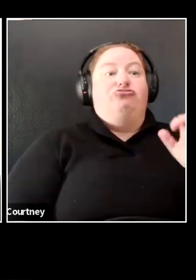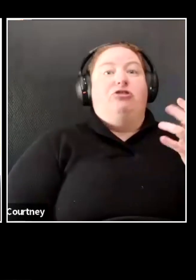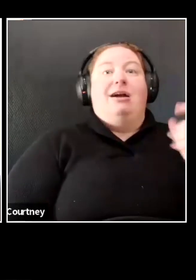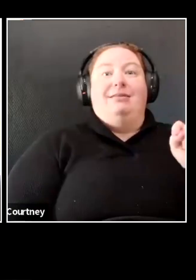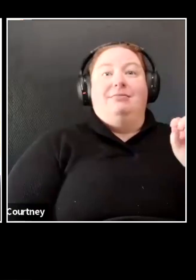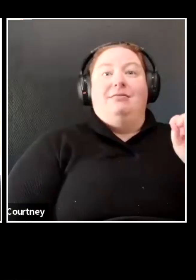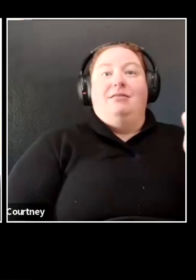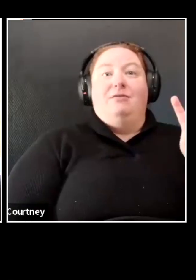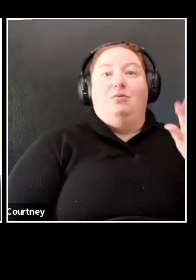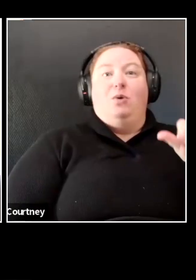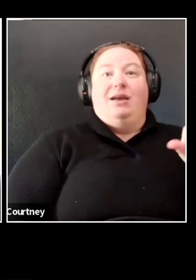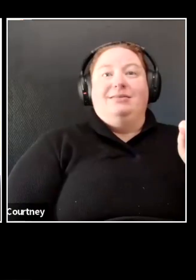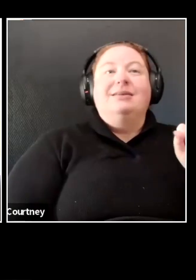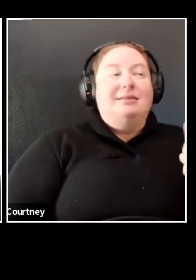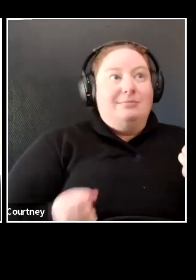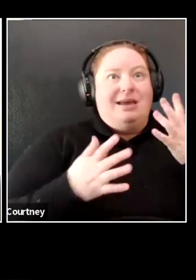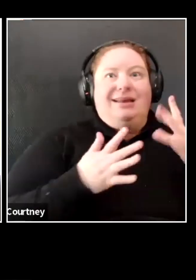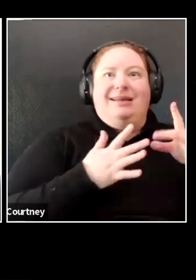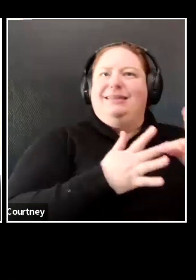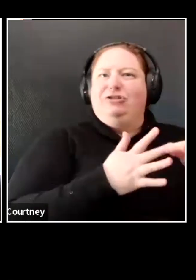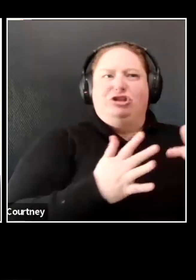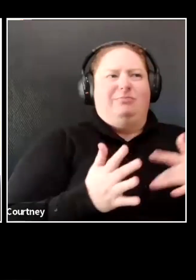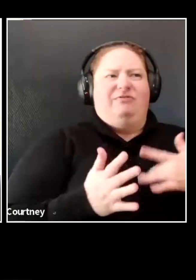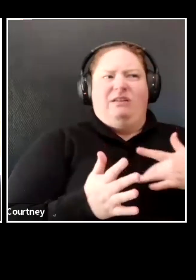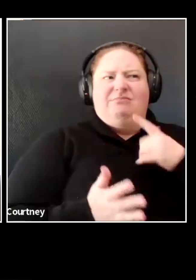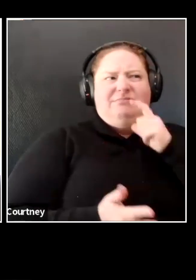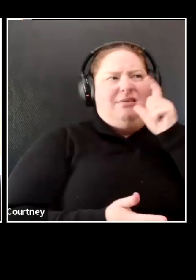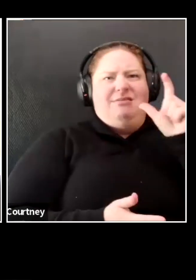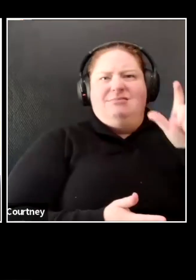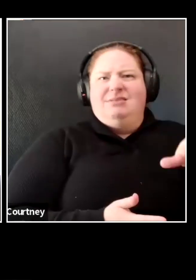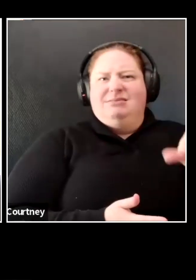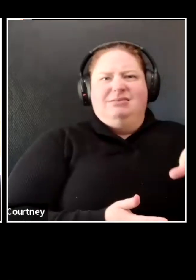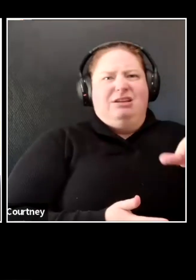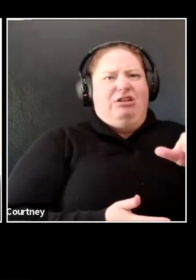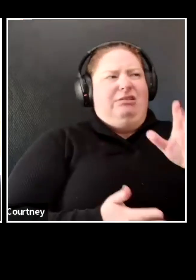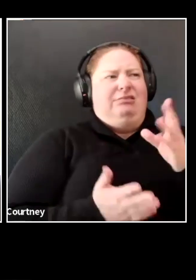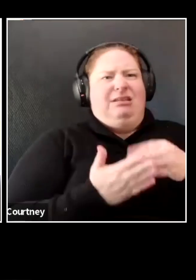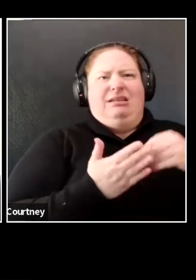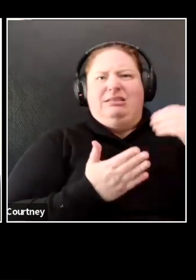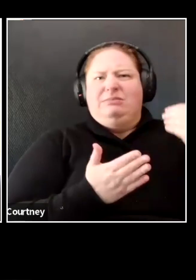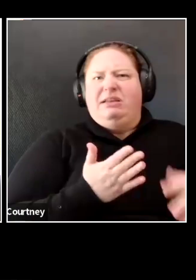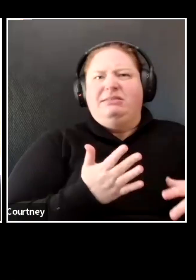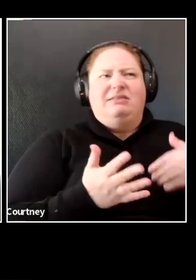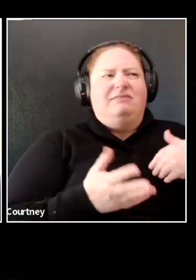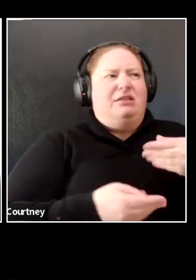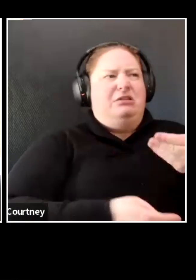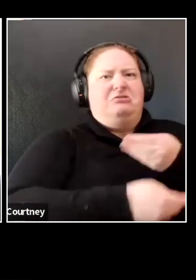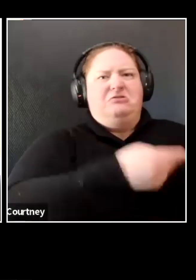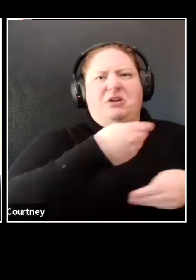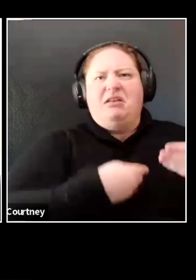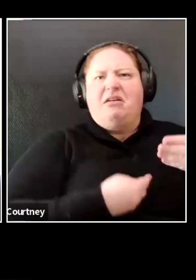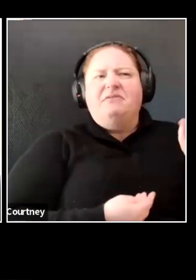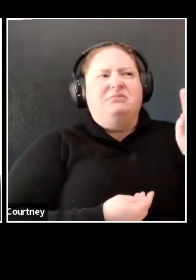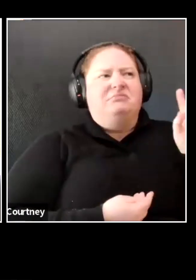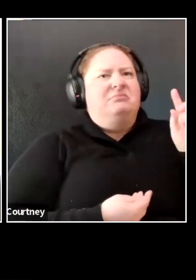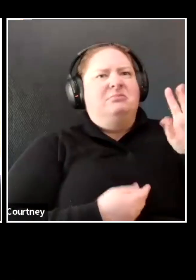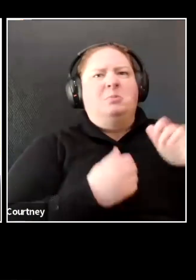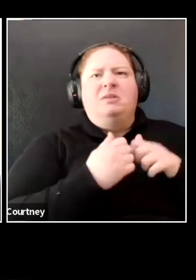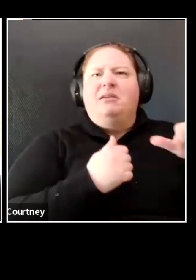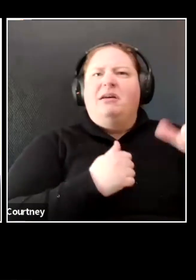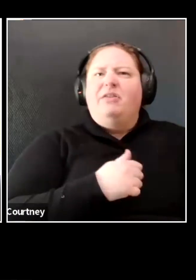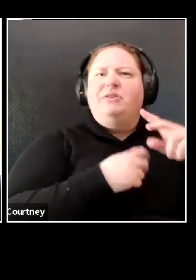unnecessary and unnecessarily expensive um and the tradeoffs to with other types of projects. So,